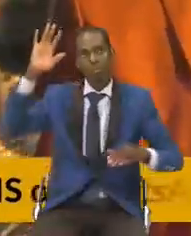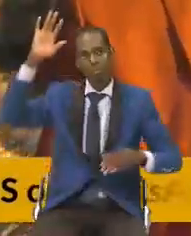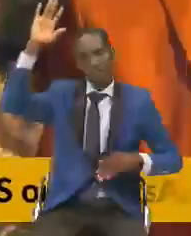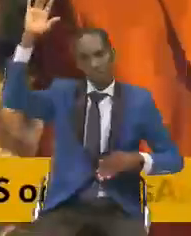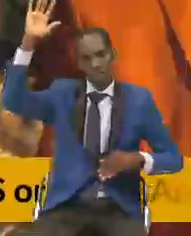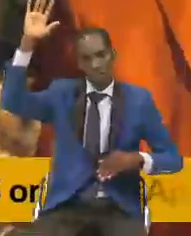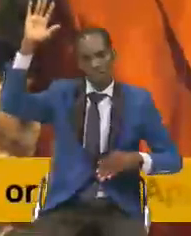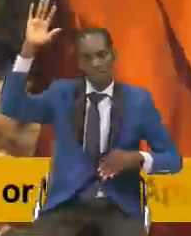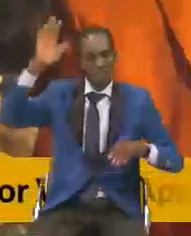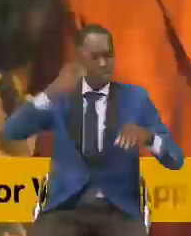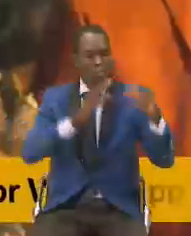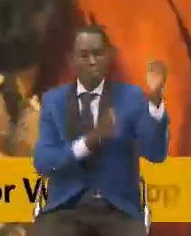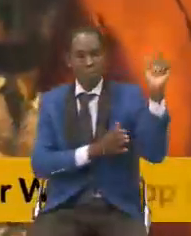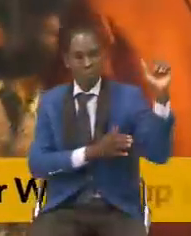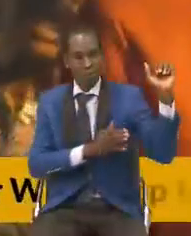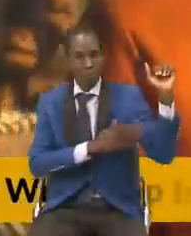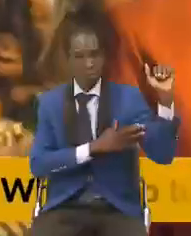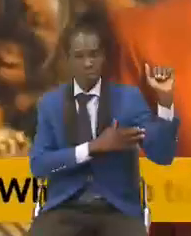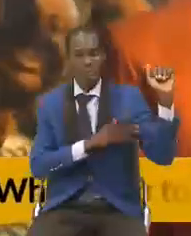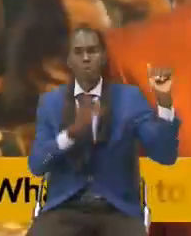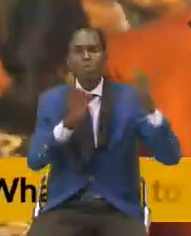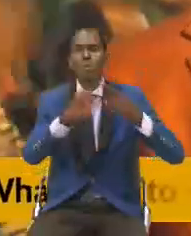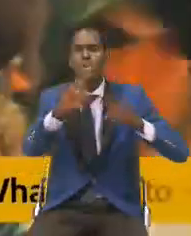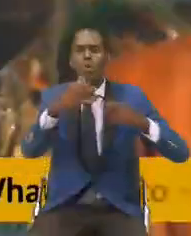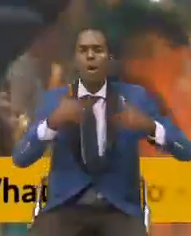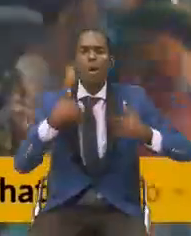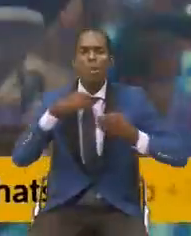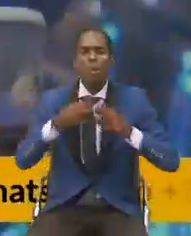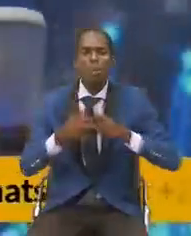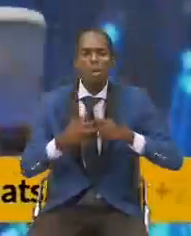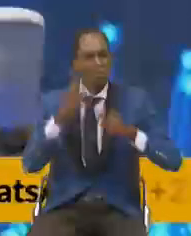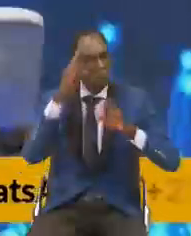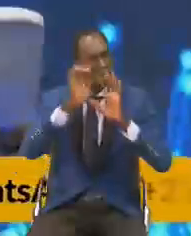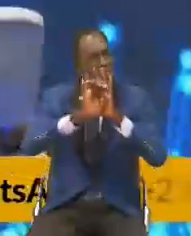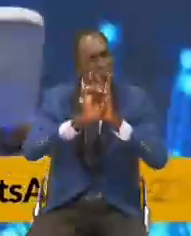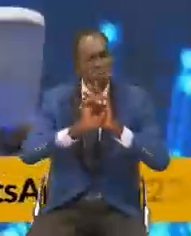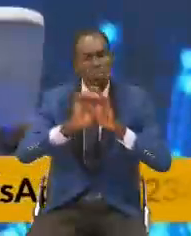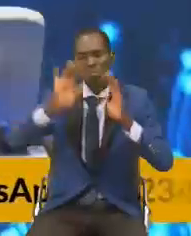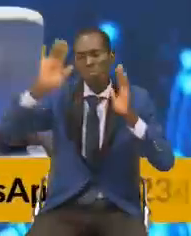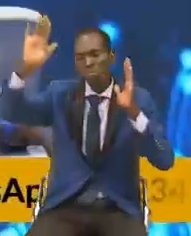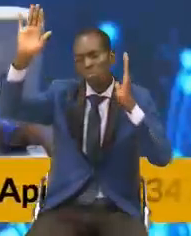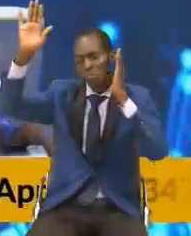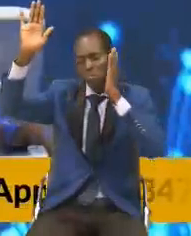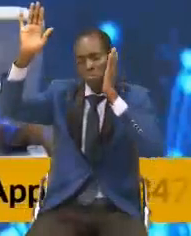are you ready rest up that hand let the other hand where you have the problem and